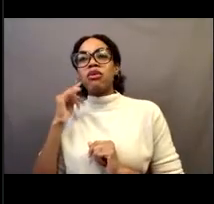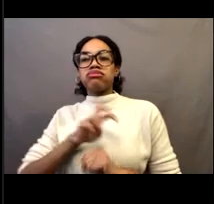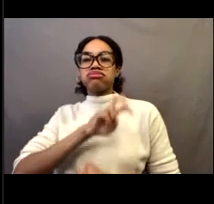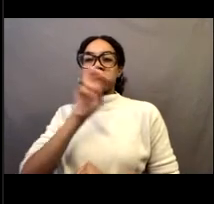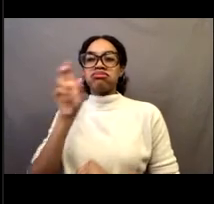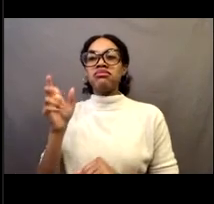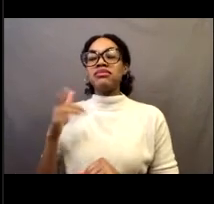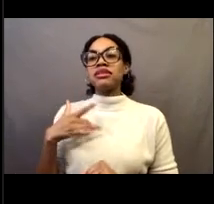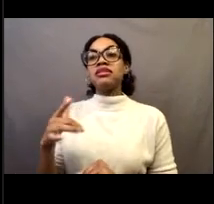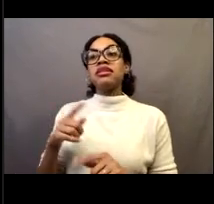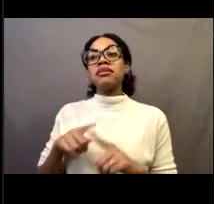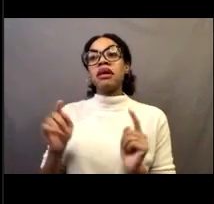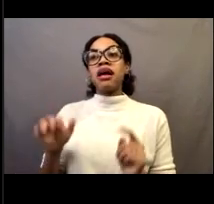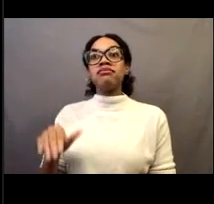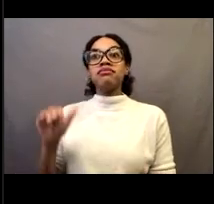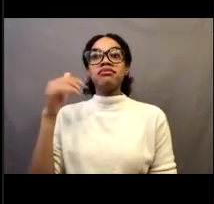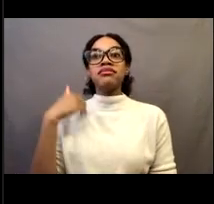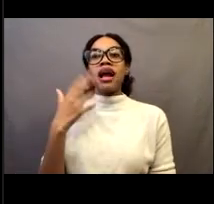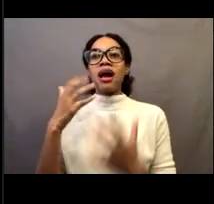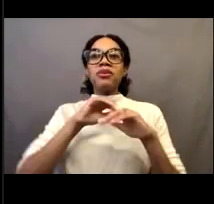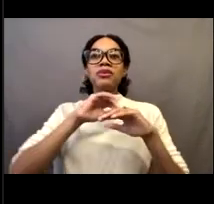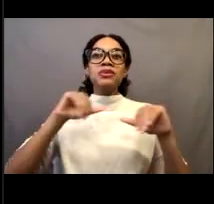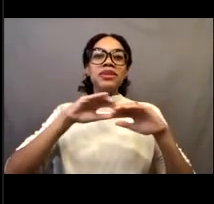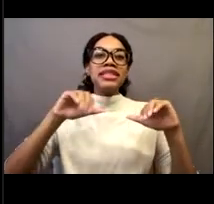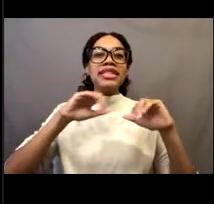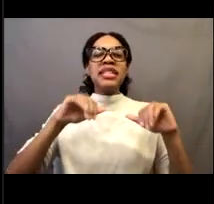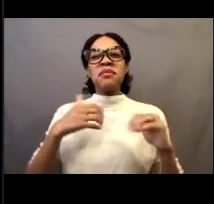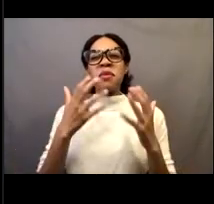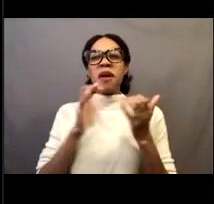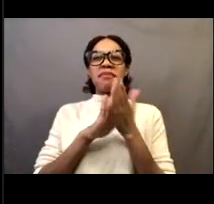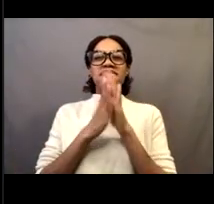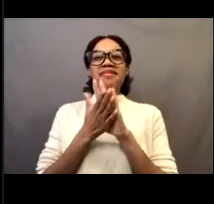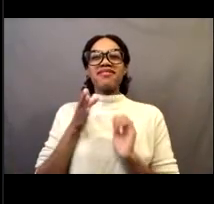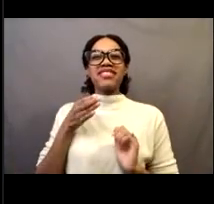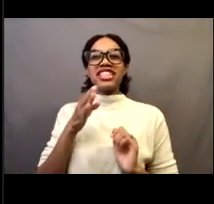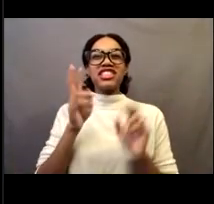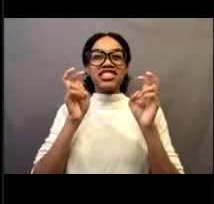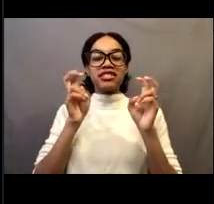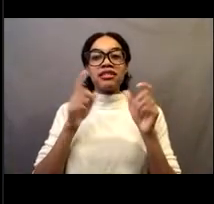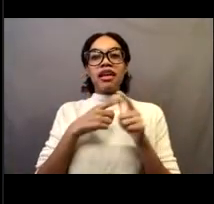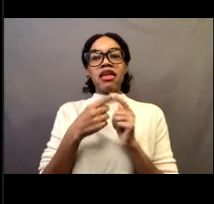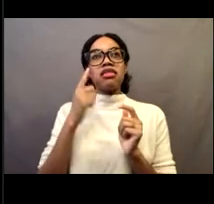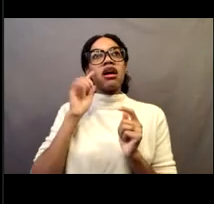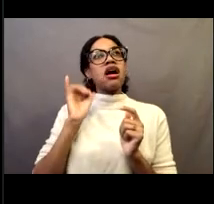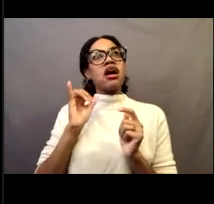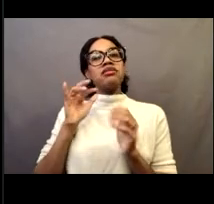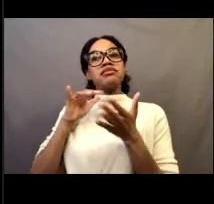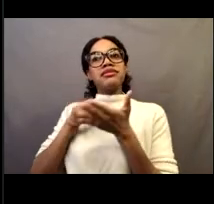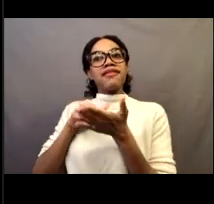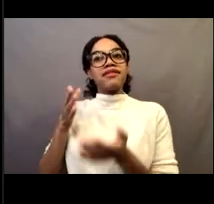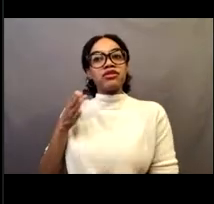and then I decided, I want to study fish. So these is a picture of me when I was a little girl just after swim practice.